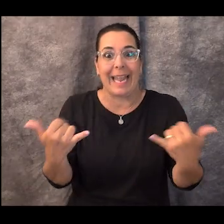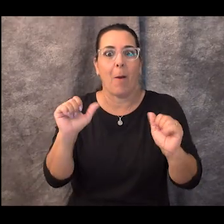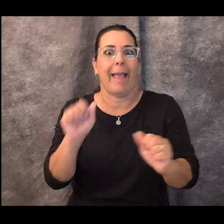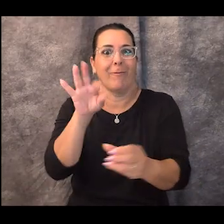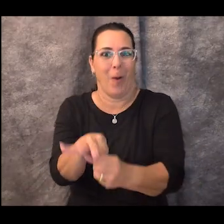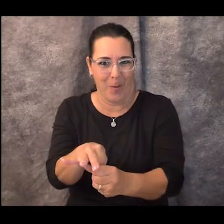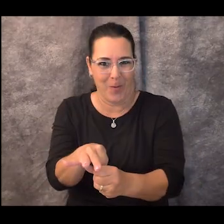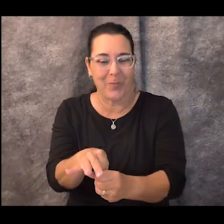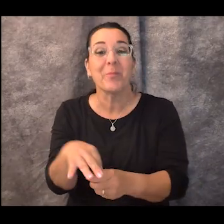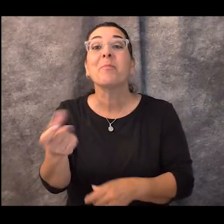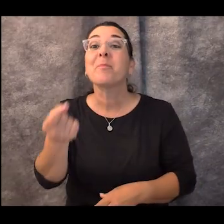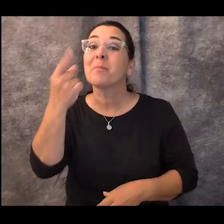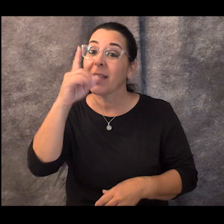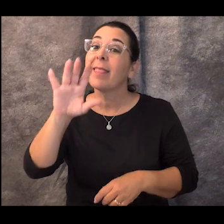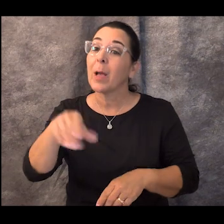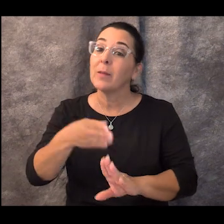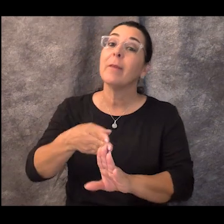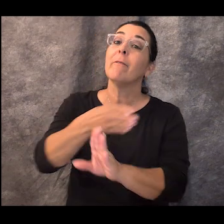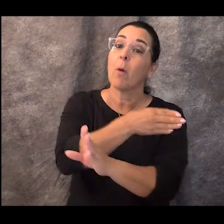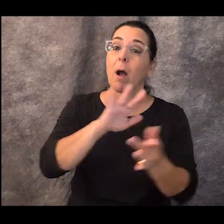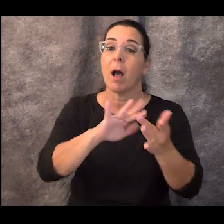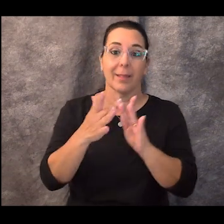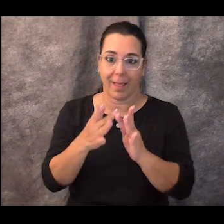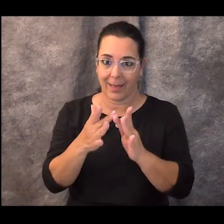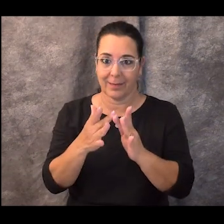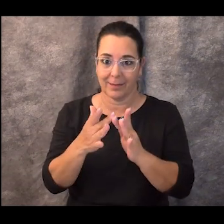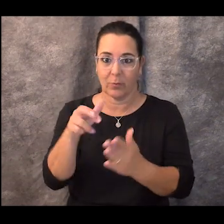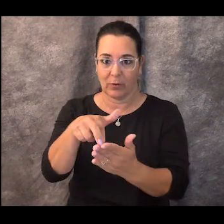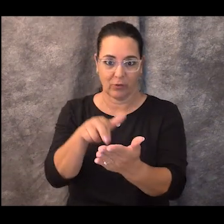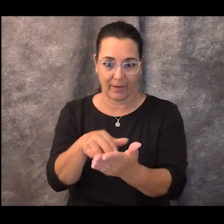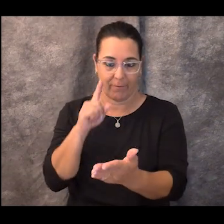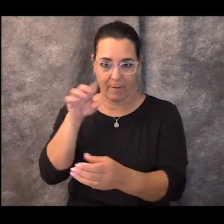This was before we had online voter registration. It's not like on my birthday, I went online.